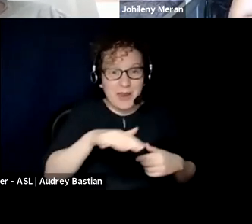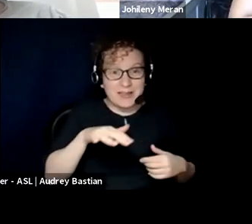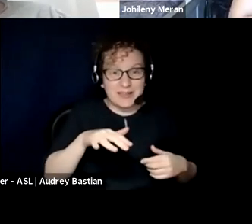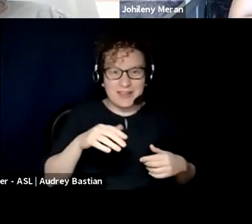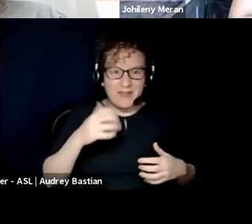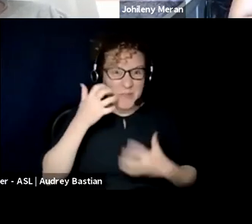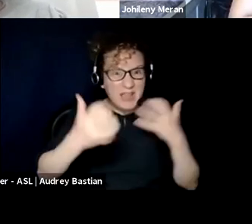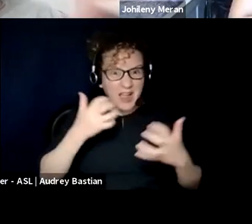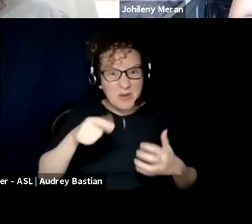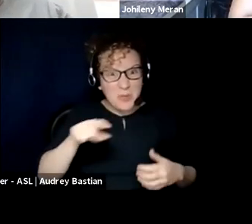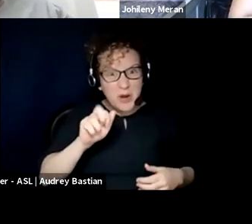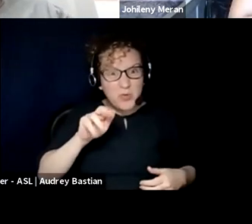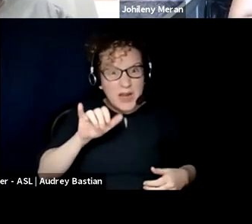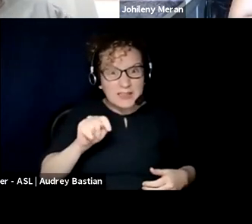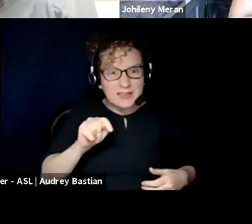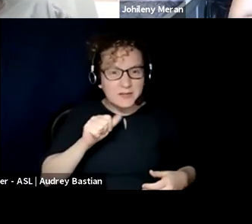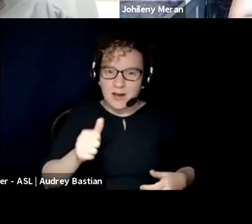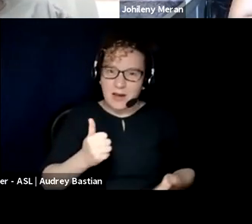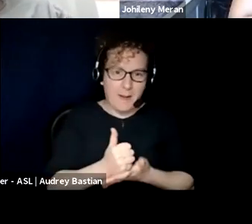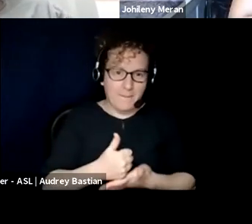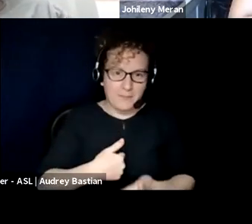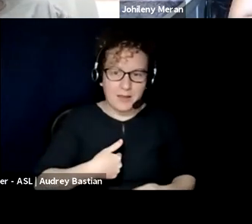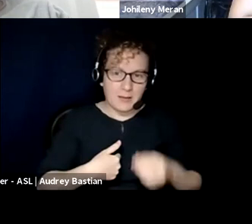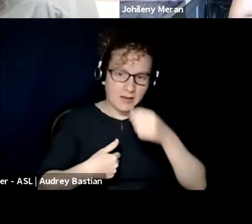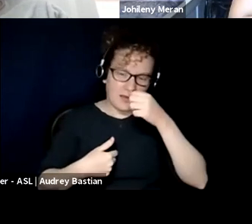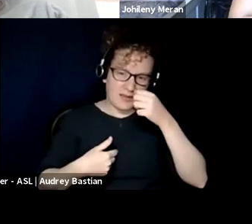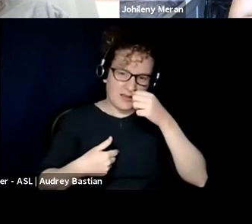being racist. And so yes, I think that is also something